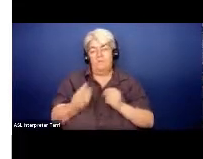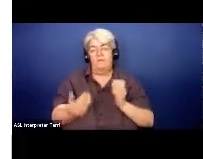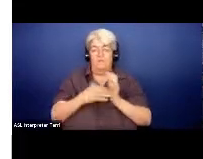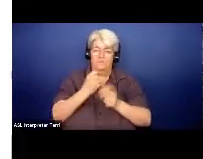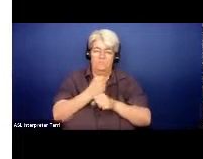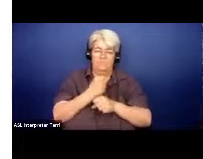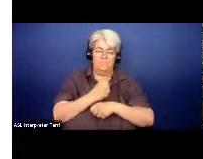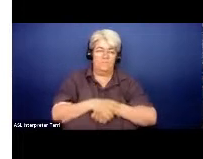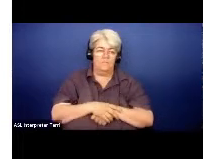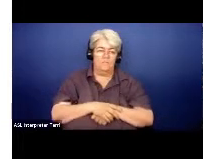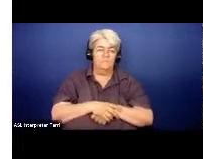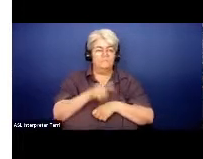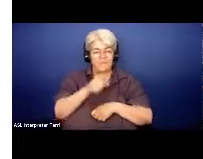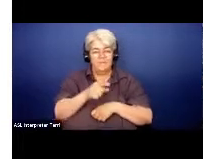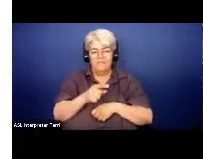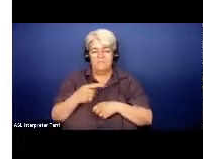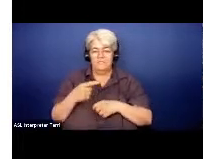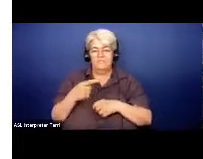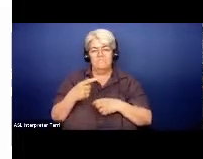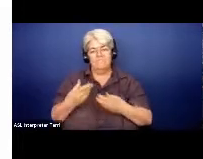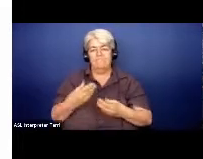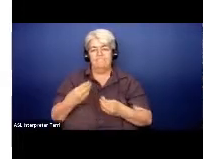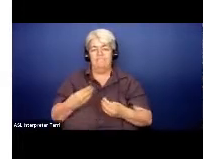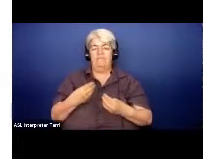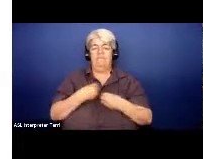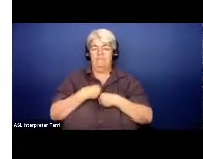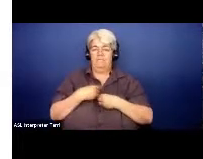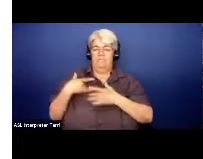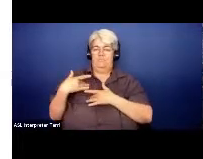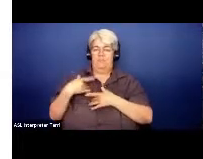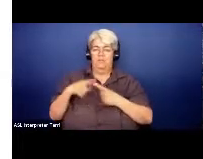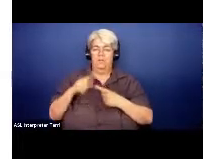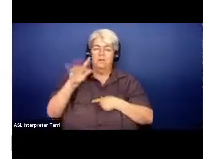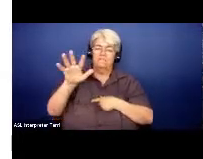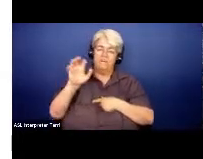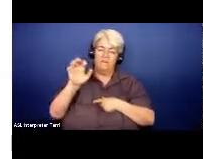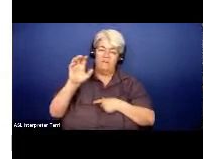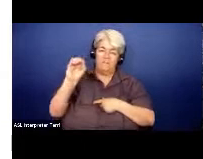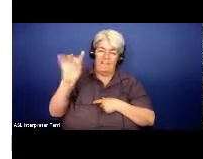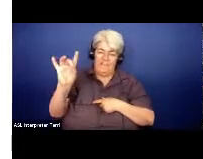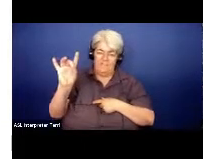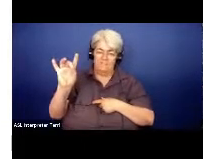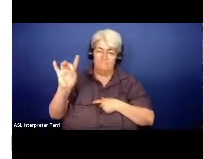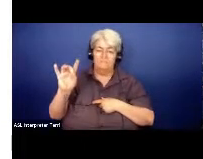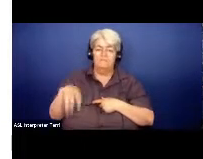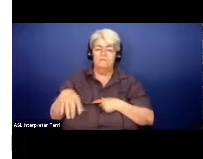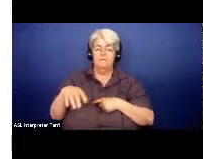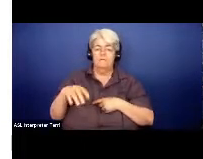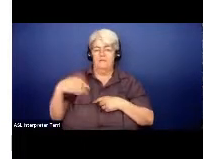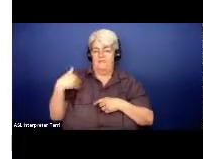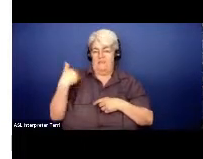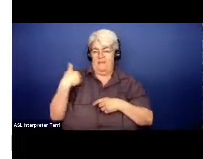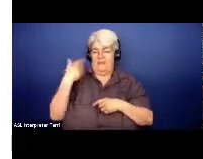that concerns me a great deal. This is a study of 508 adolescents who were in-patient hospitalized